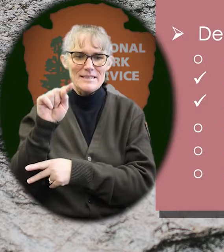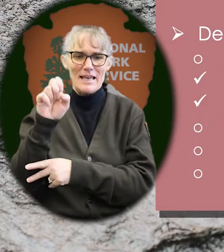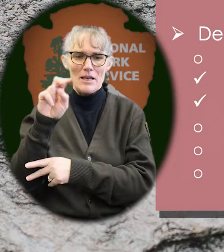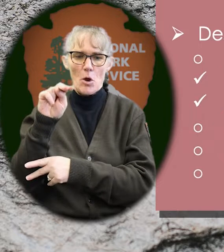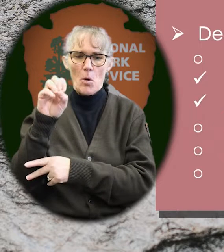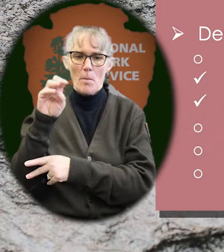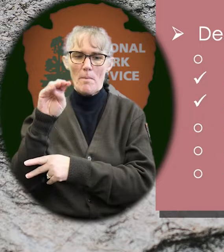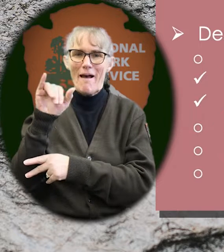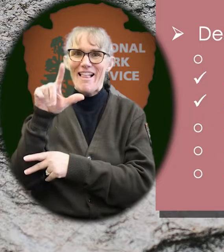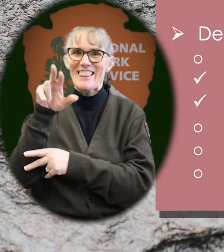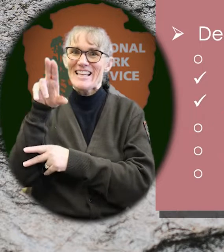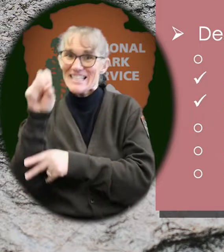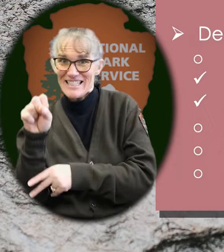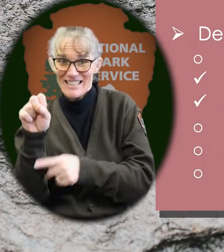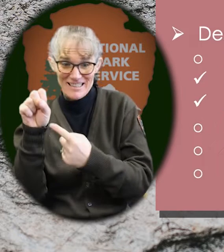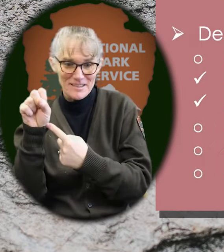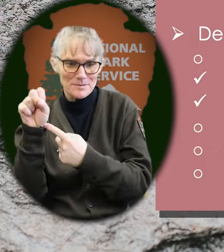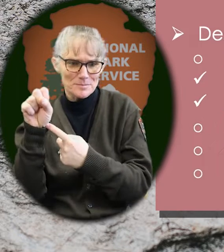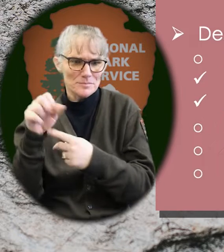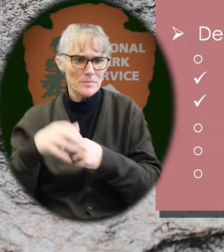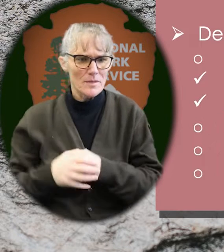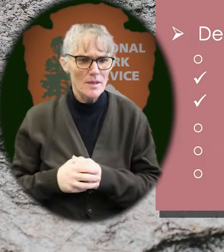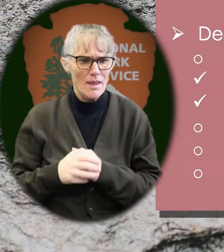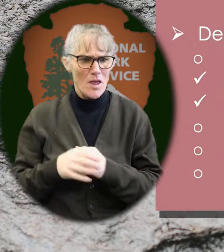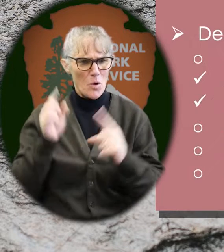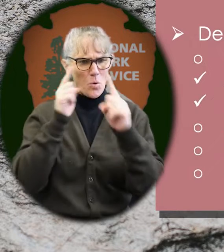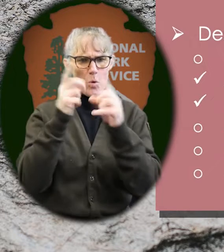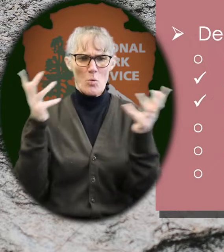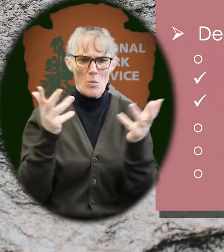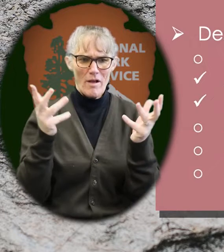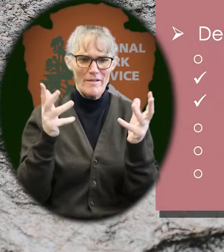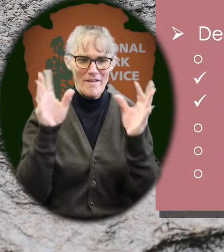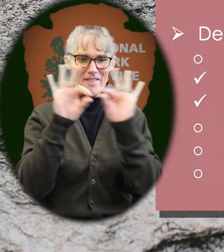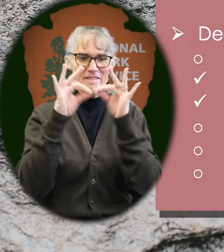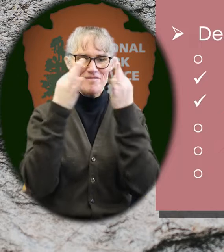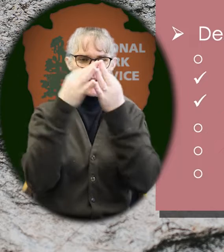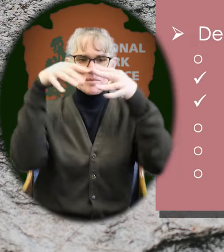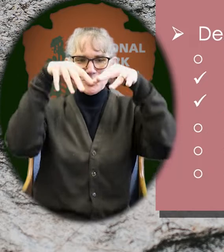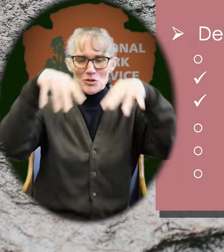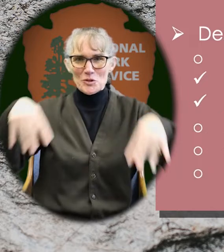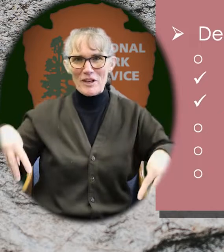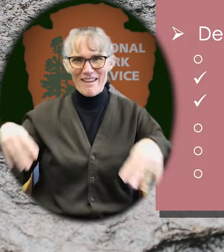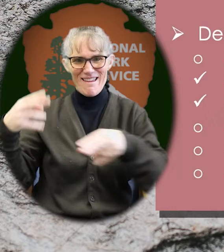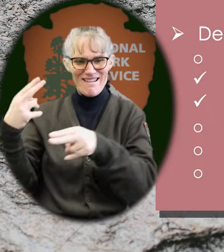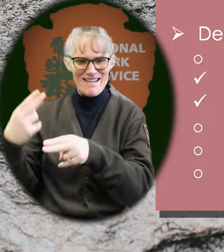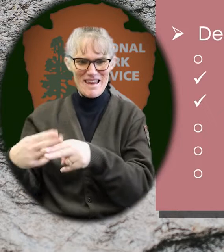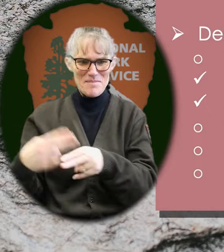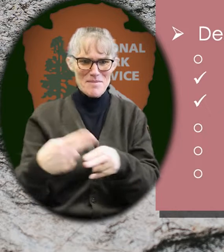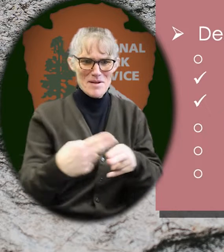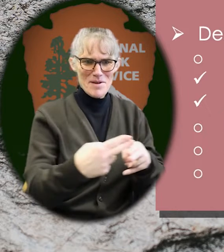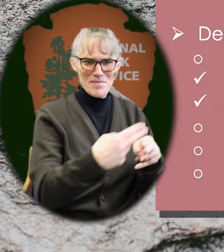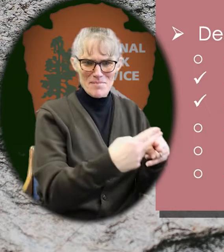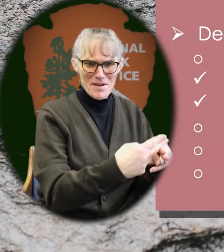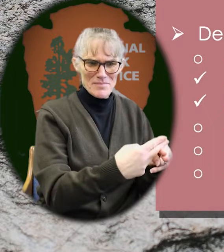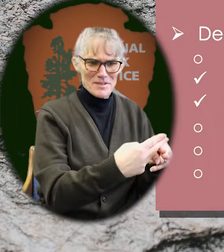Um. And the goal of this research is I'm looking to evaluate uh the validity of the taxonomy that exists for this genus.